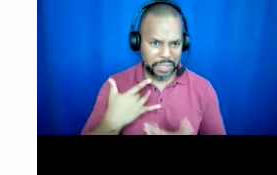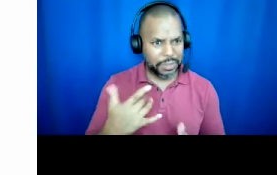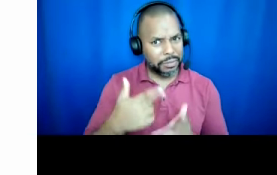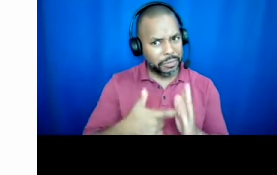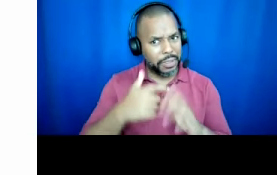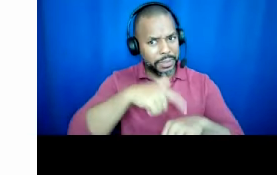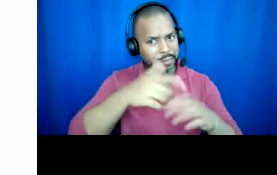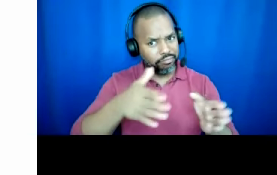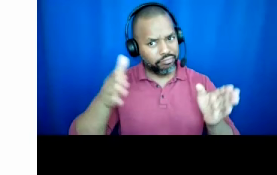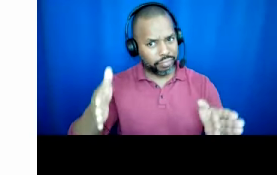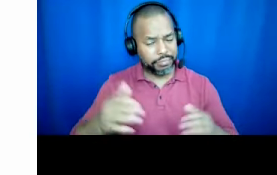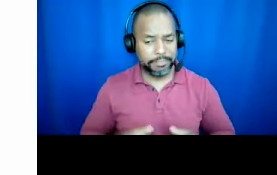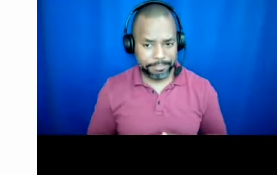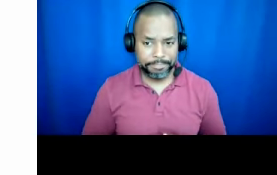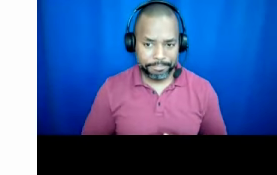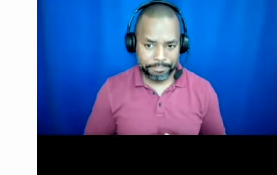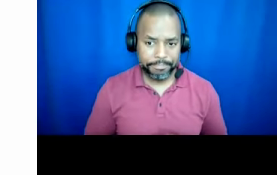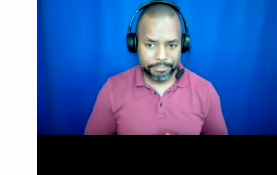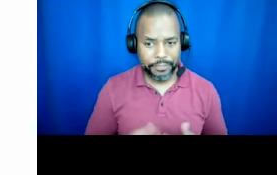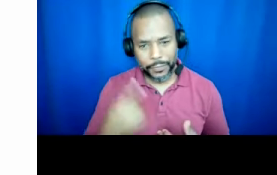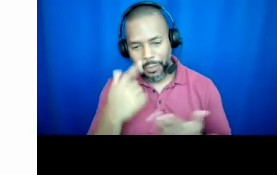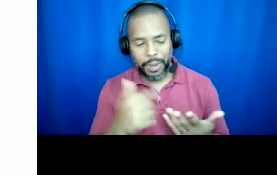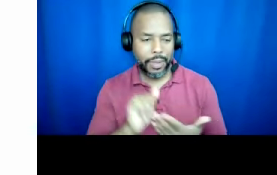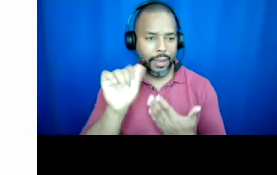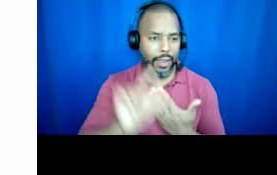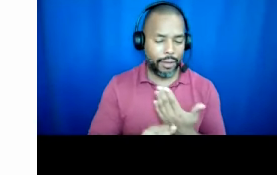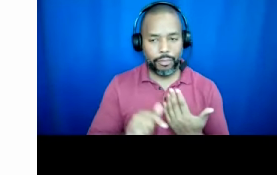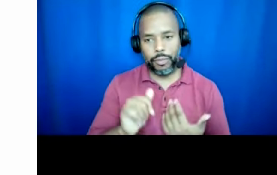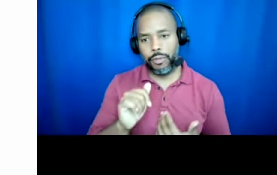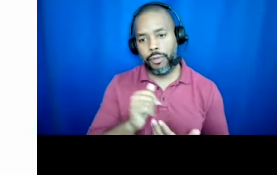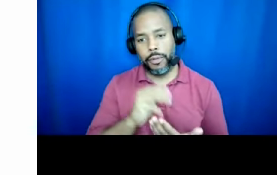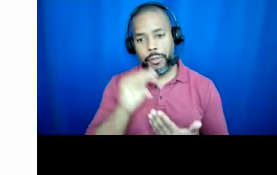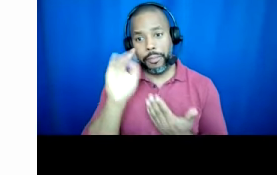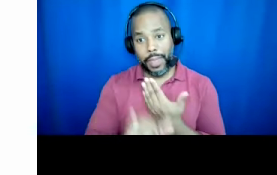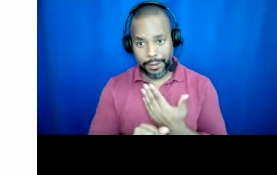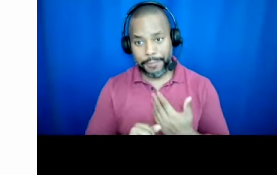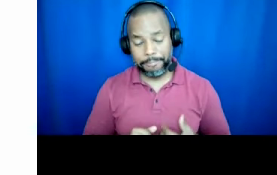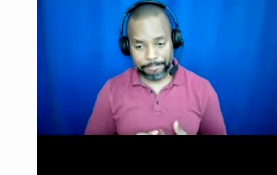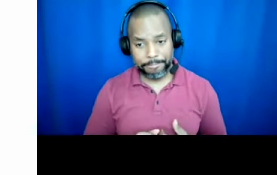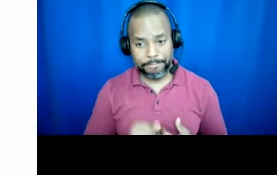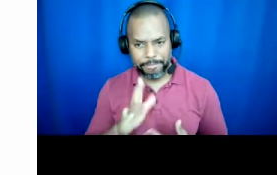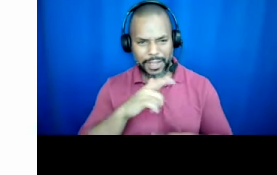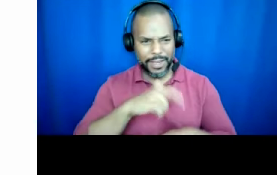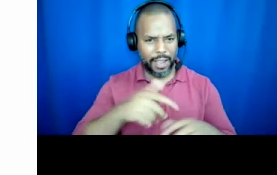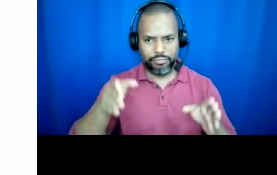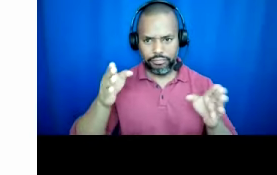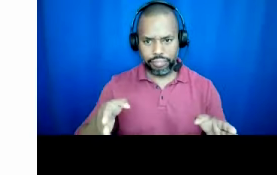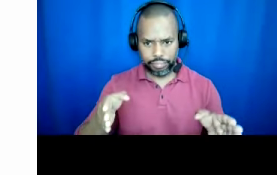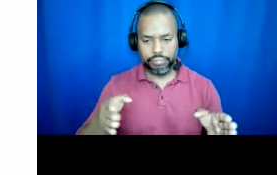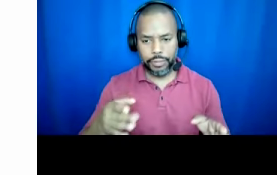for an April-ish/May timeframe for selecting a candidate.